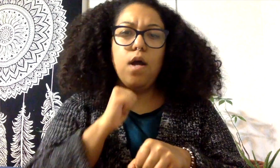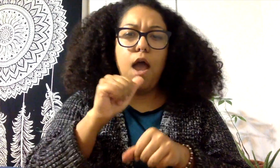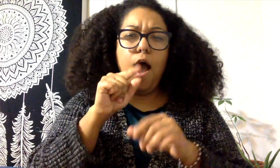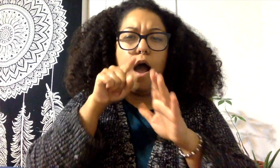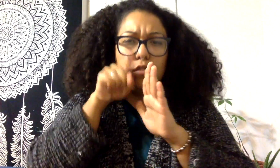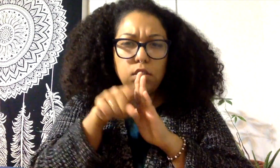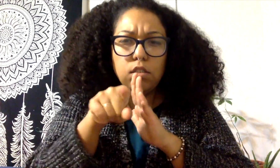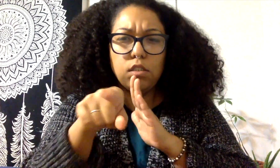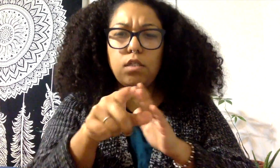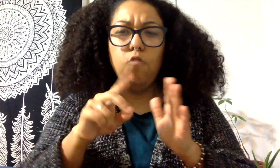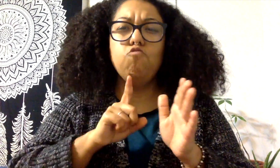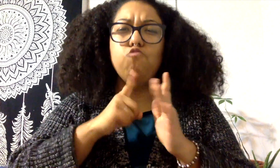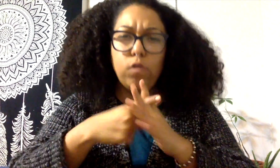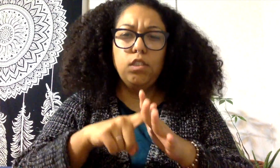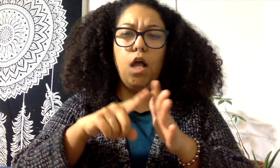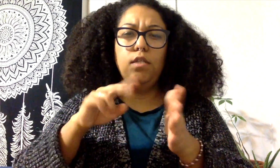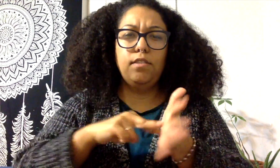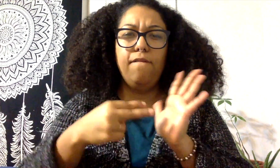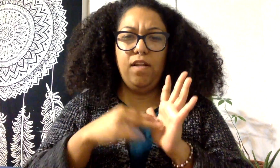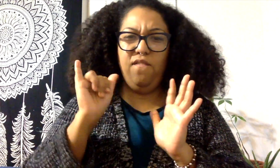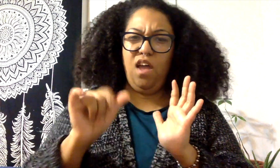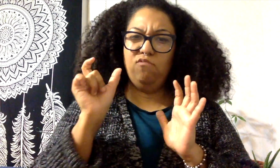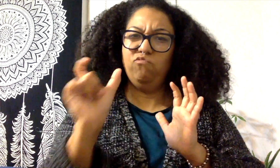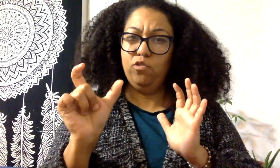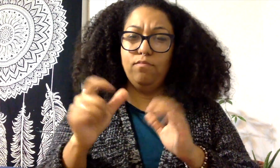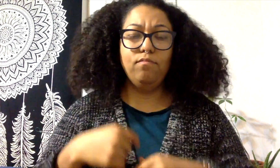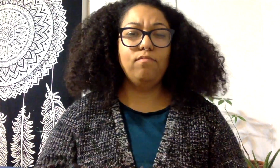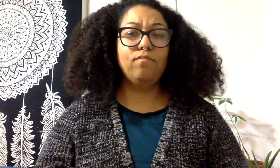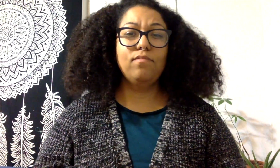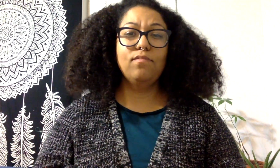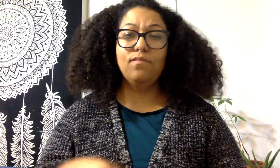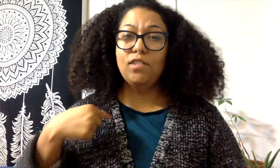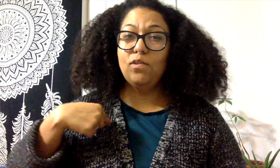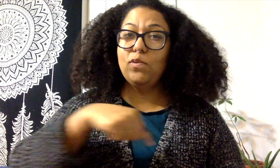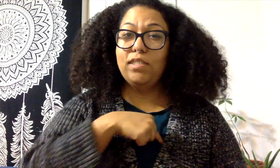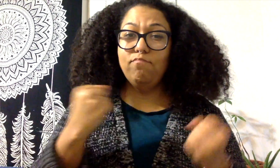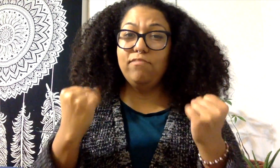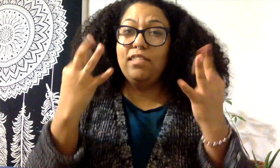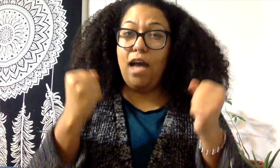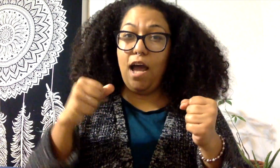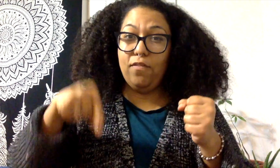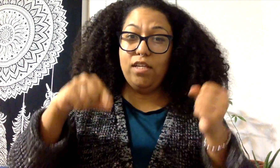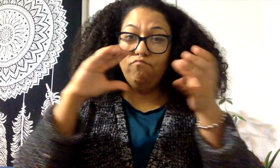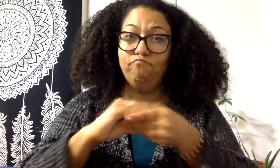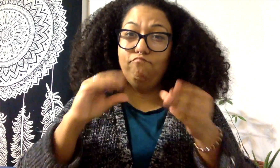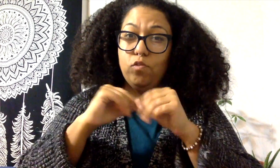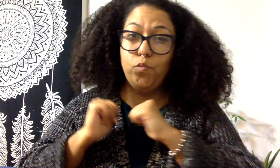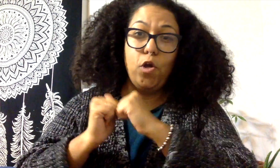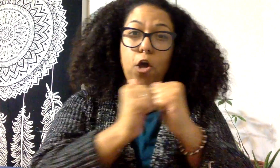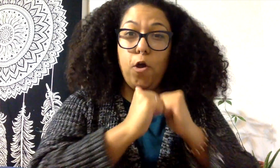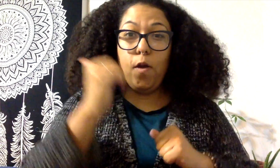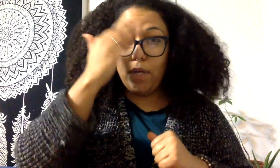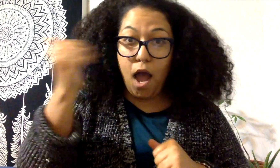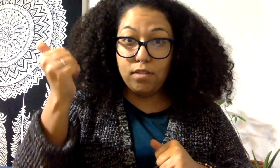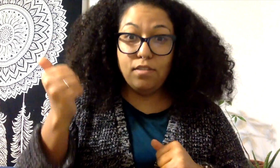or not exploring the original definition of that term. We are signing this together because...